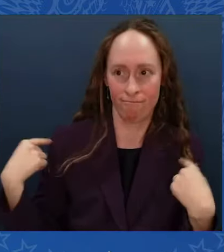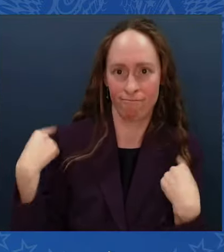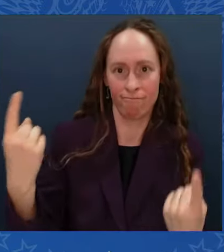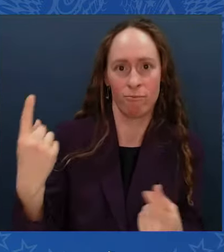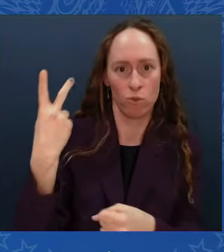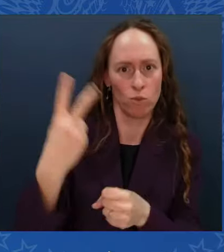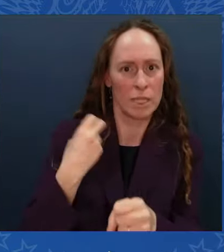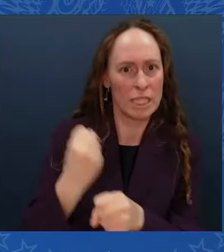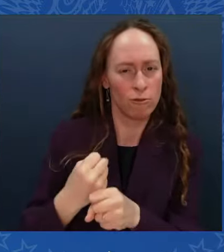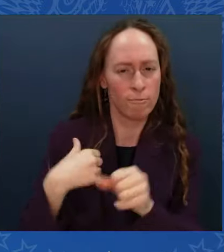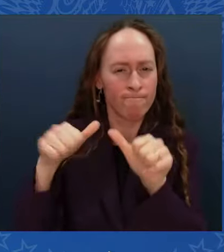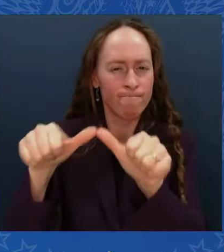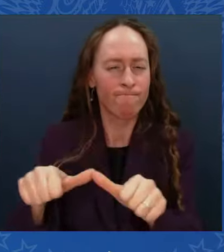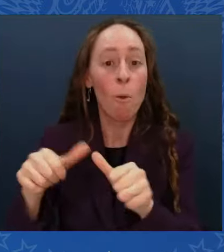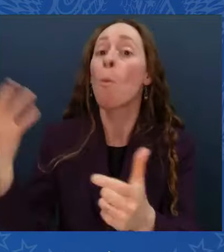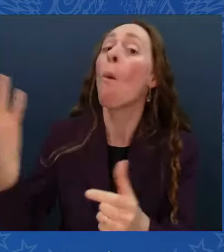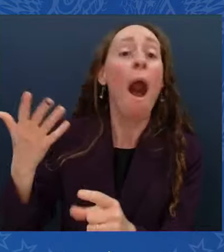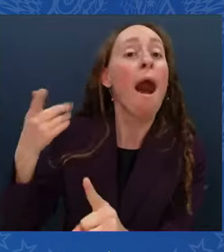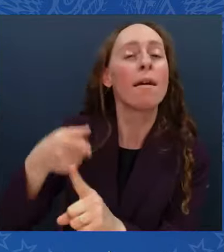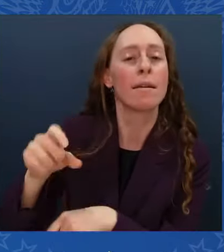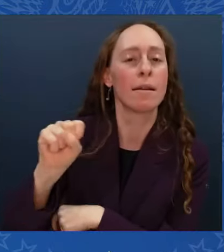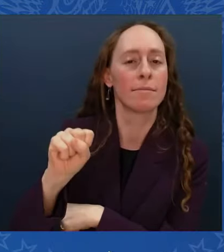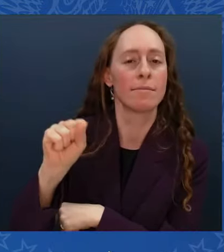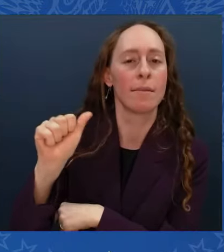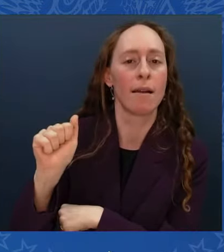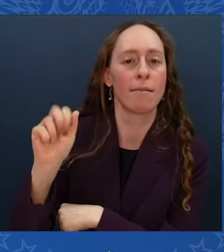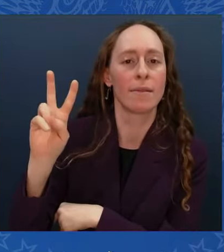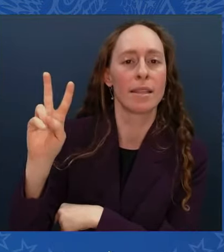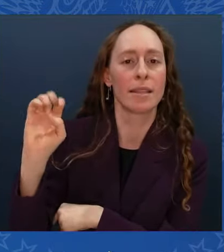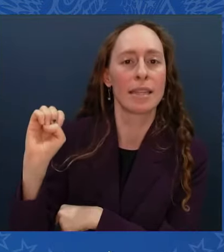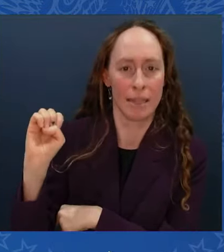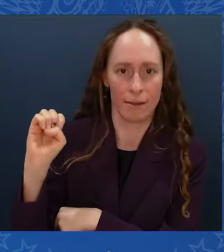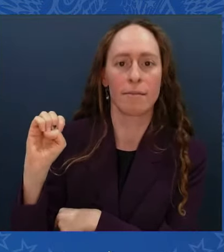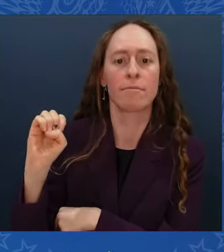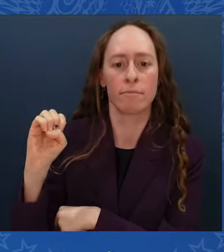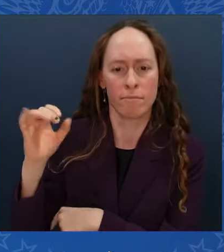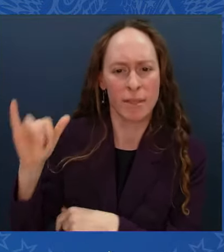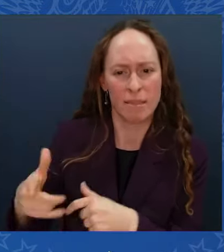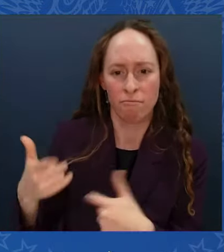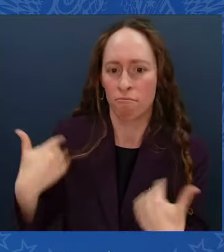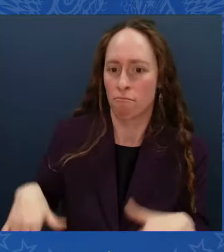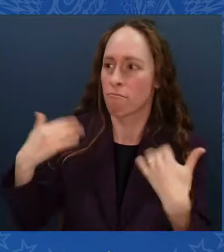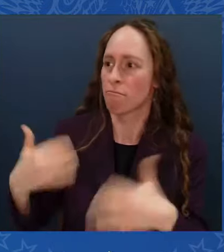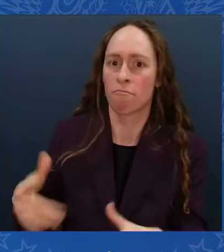to make it the most affordable repayment plan ever. Before I took office, student borrowers had to pay